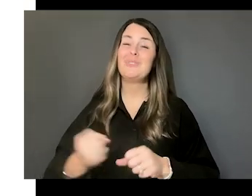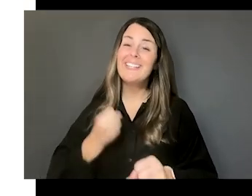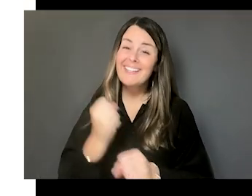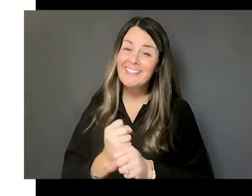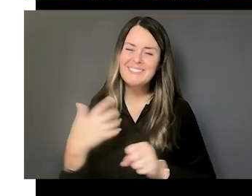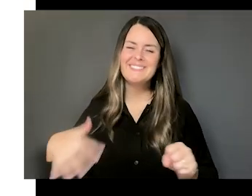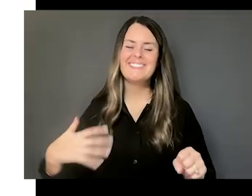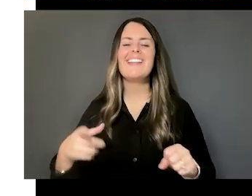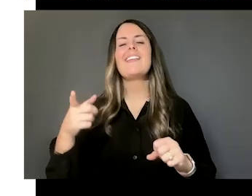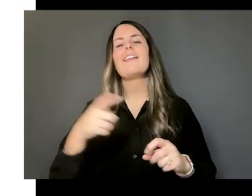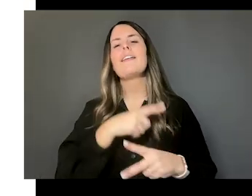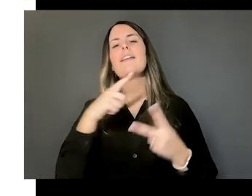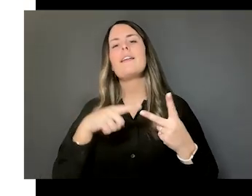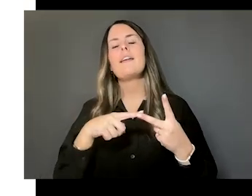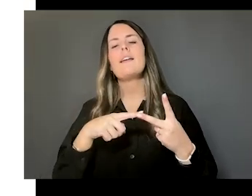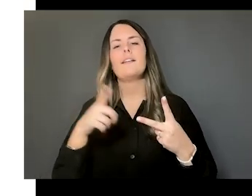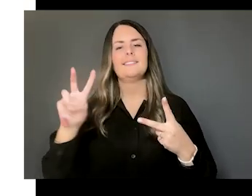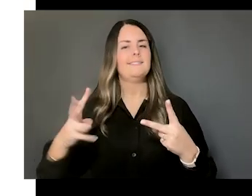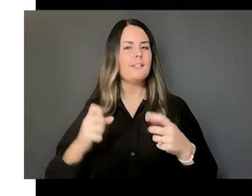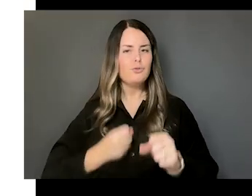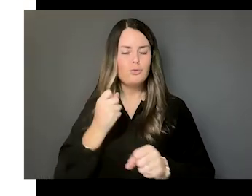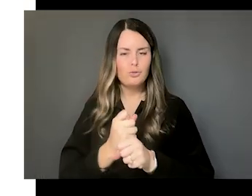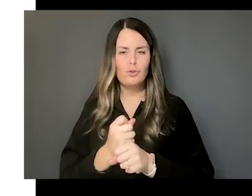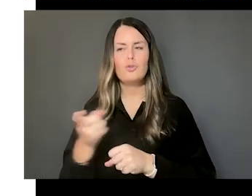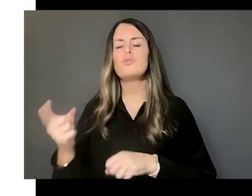And the other one, it’s her second year, and she was on a waiver.